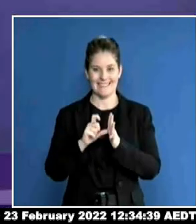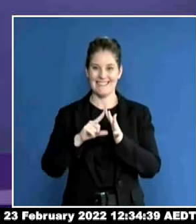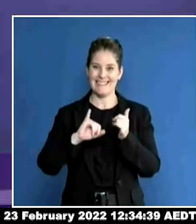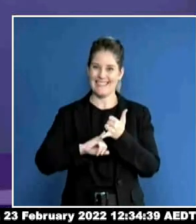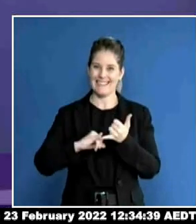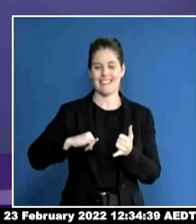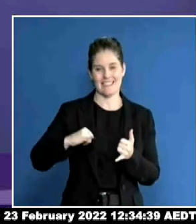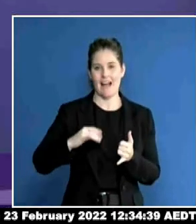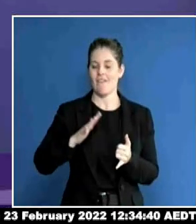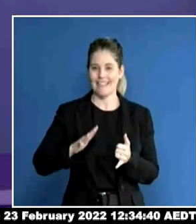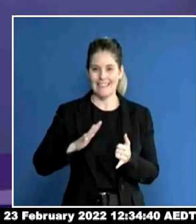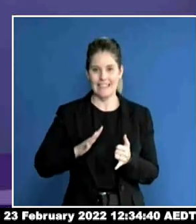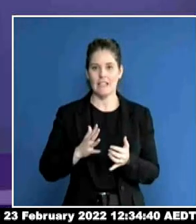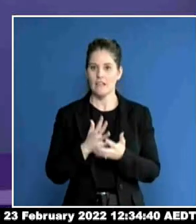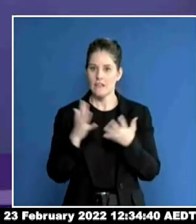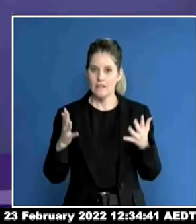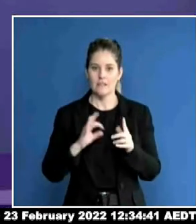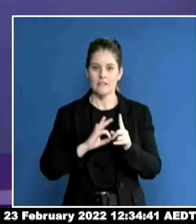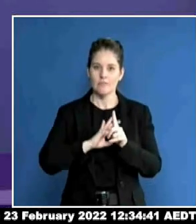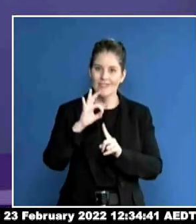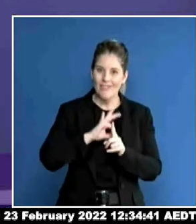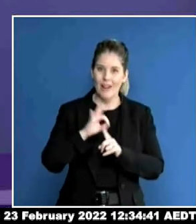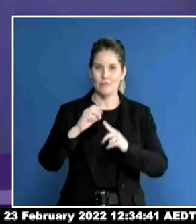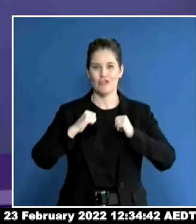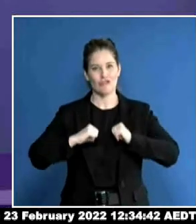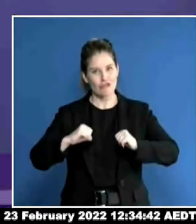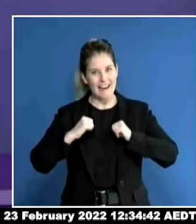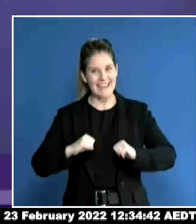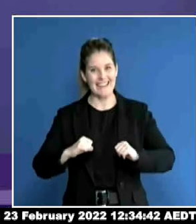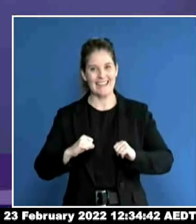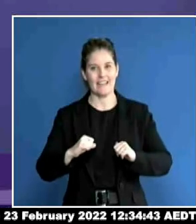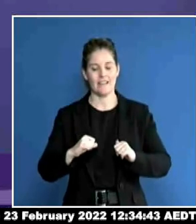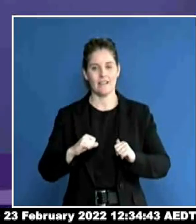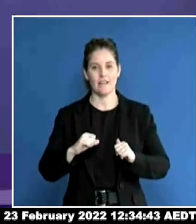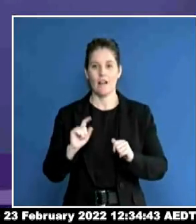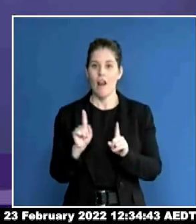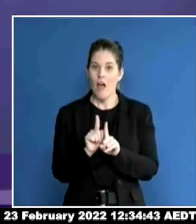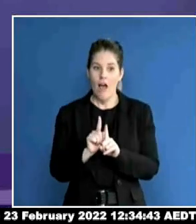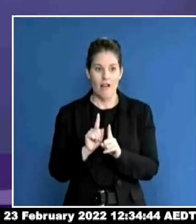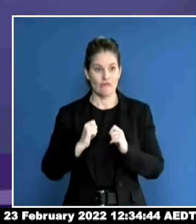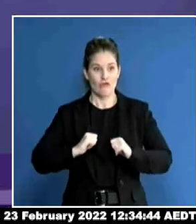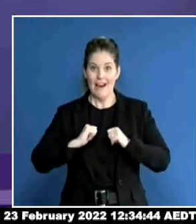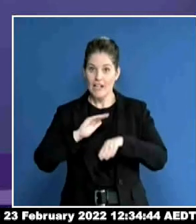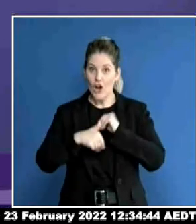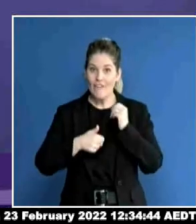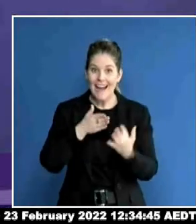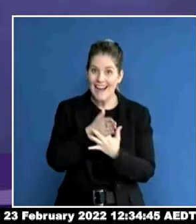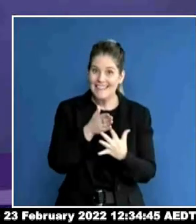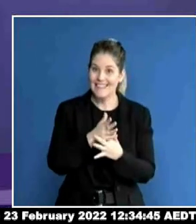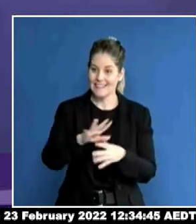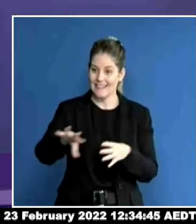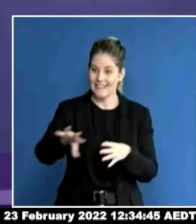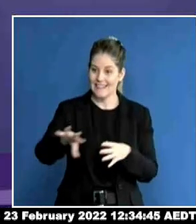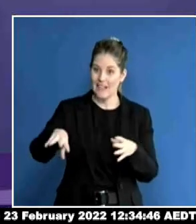following: Access and inclusion, working with people with disability, person-centred